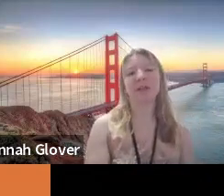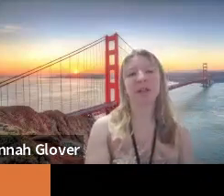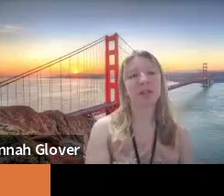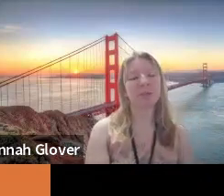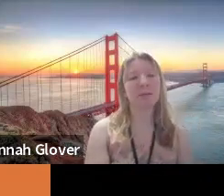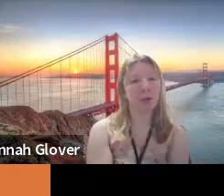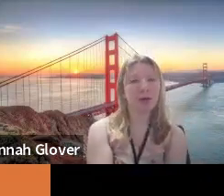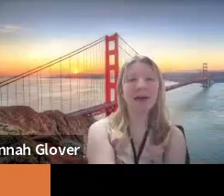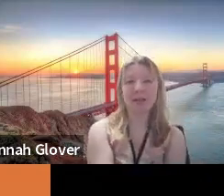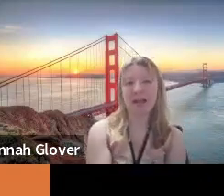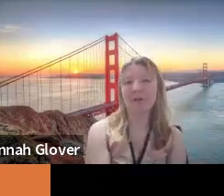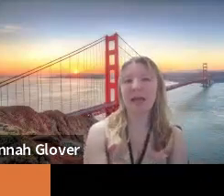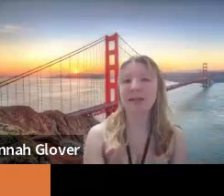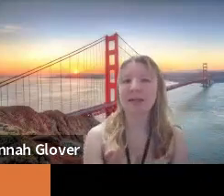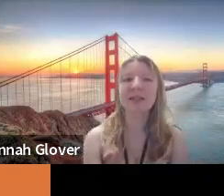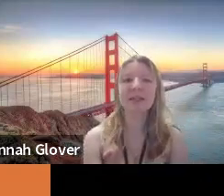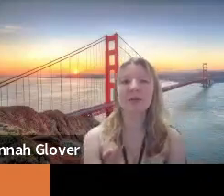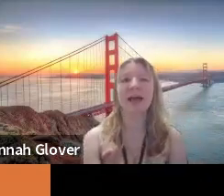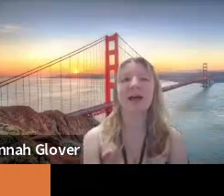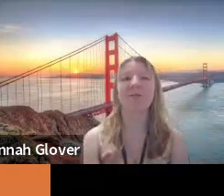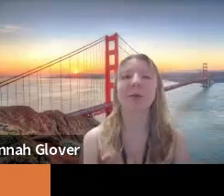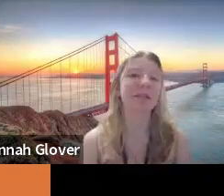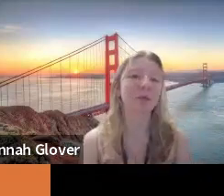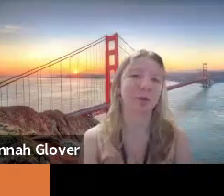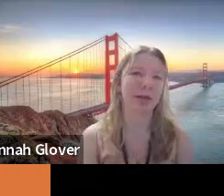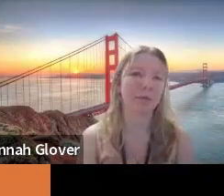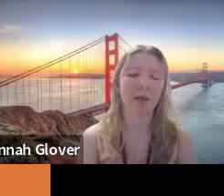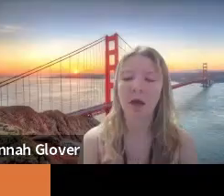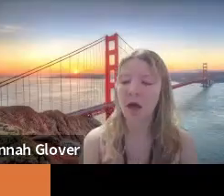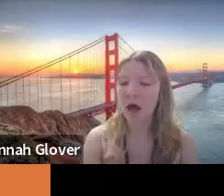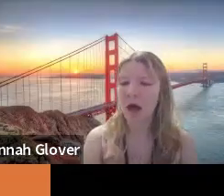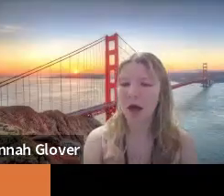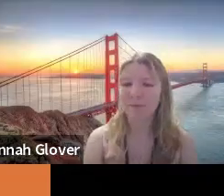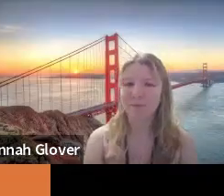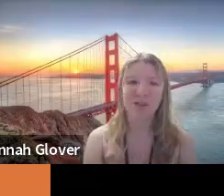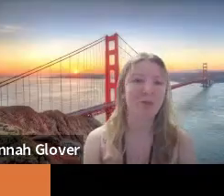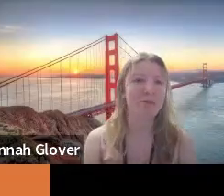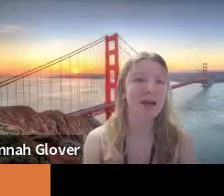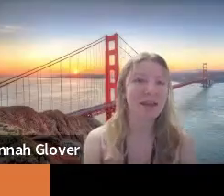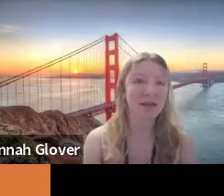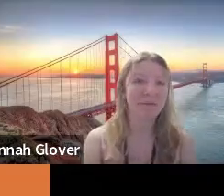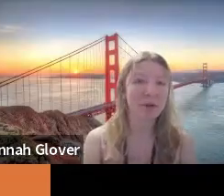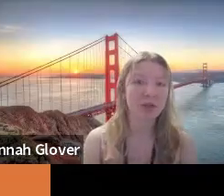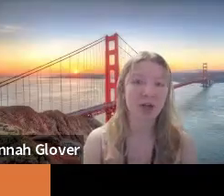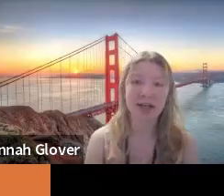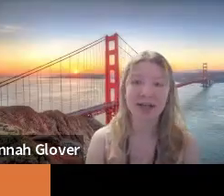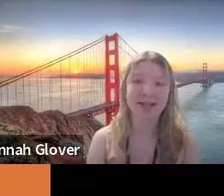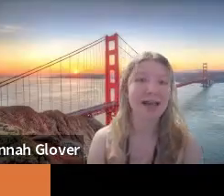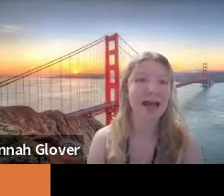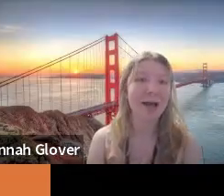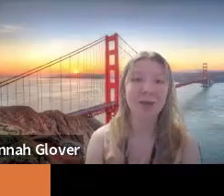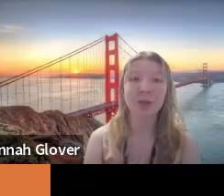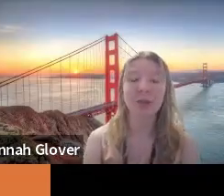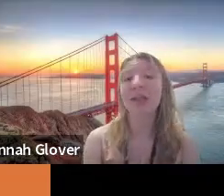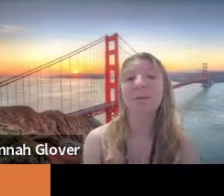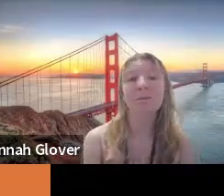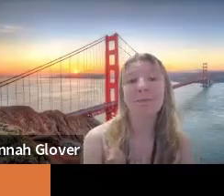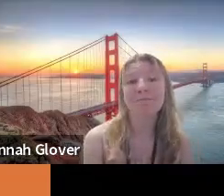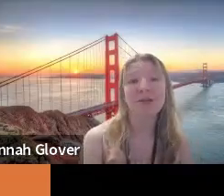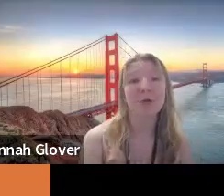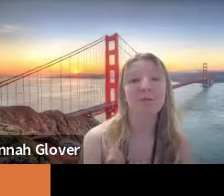disability and so I should not be dictating how we develop a new system.